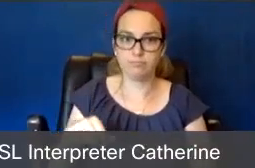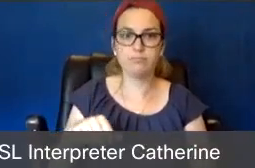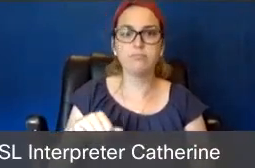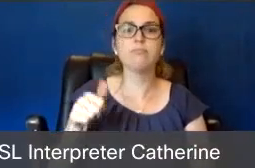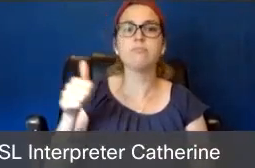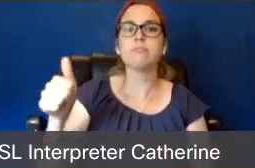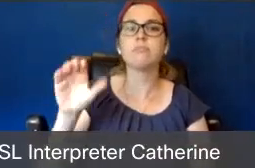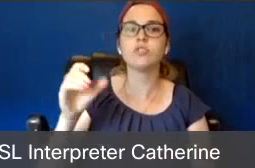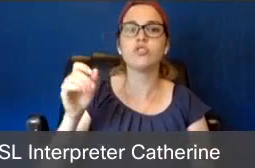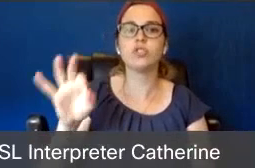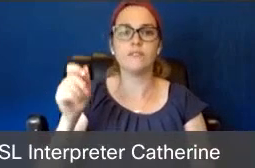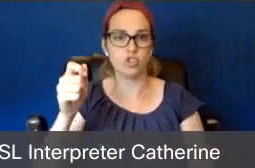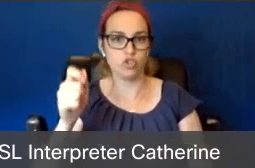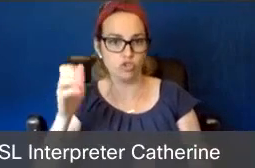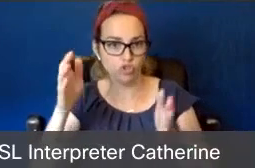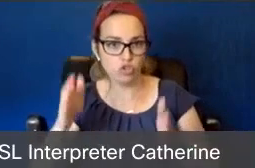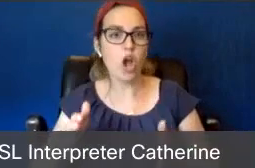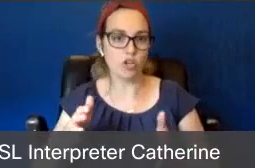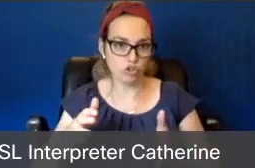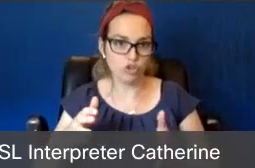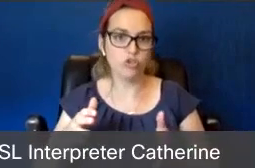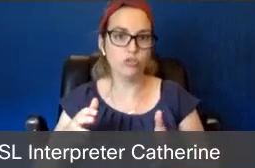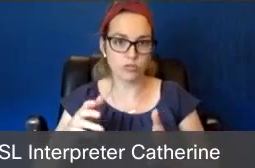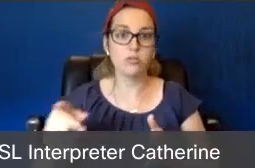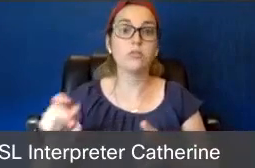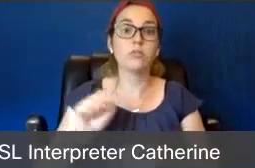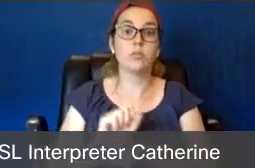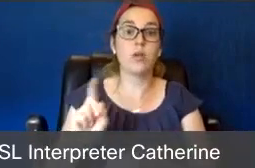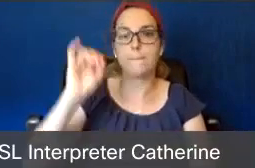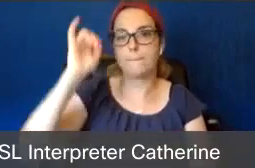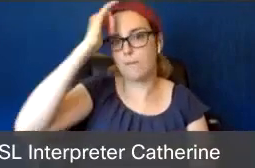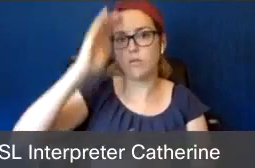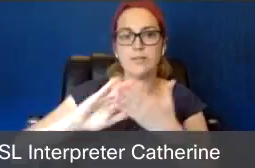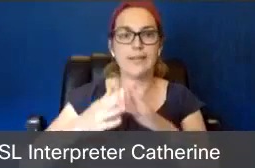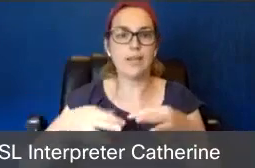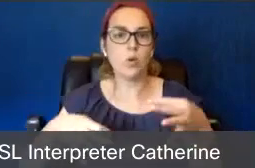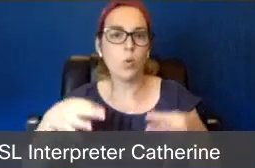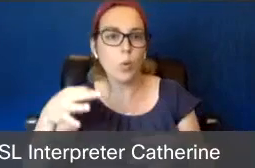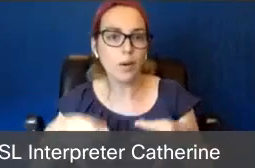began his legal career as an assistant district attorney in the Erie County District Attorney's Office